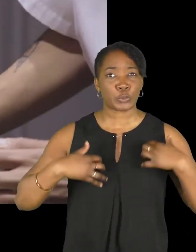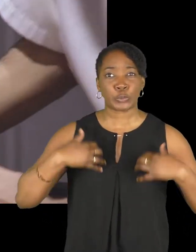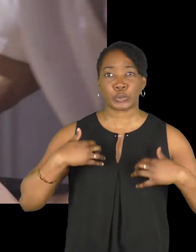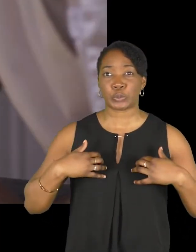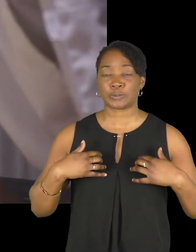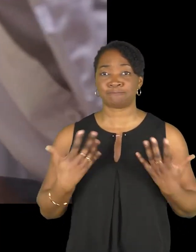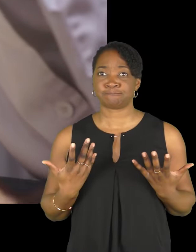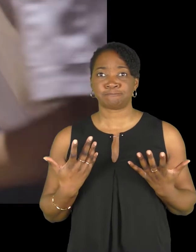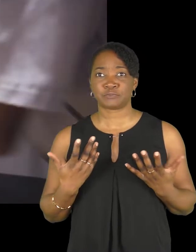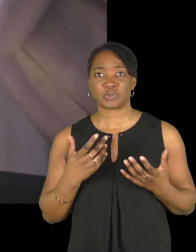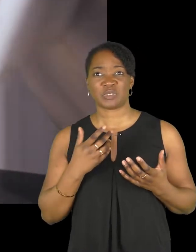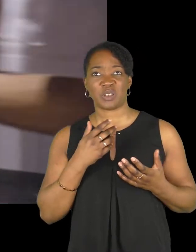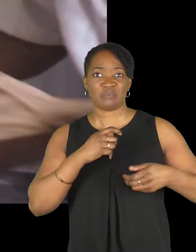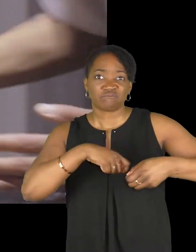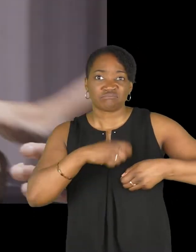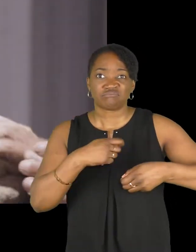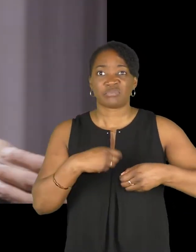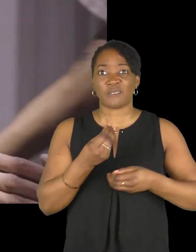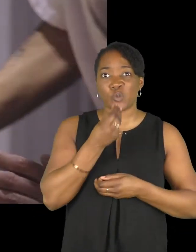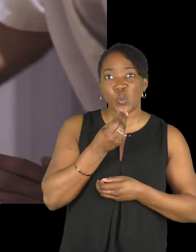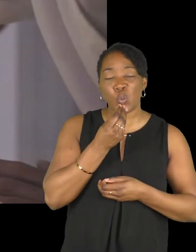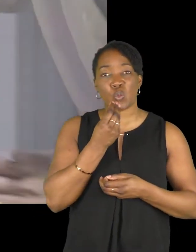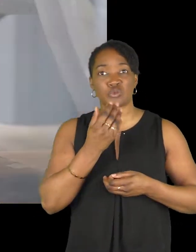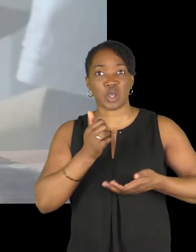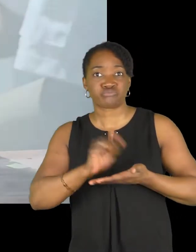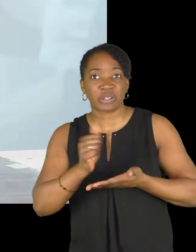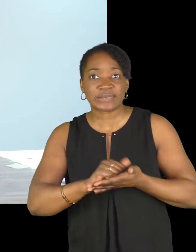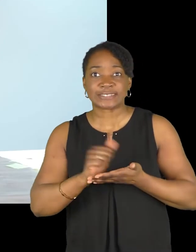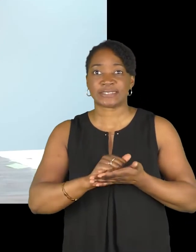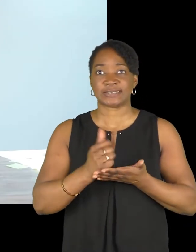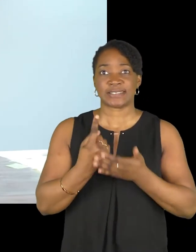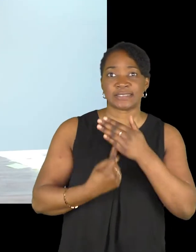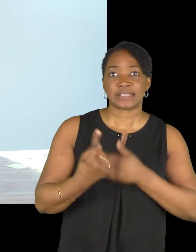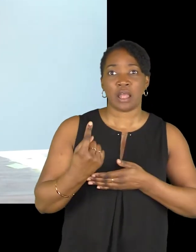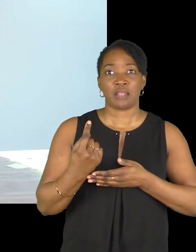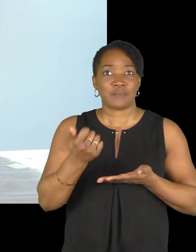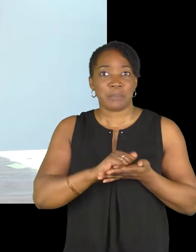I'm interested in the culinary world, food, I'm interested in print, I'm interested in